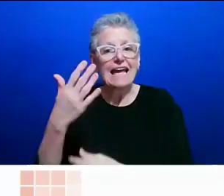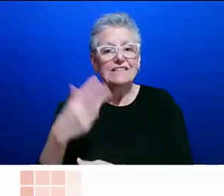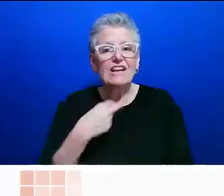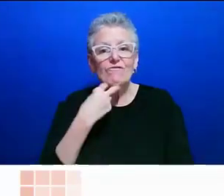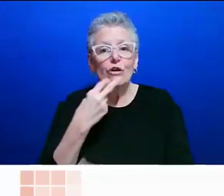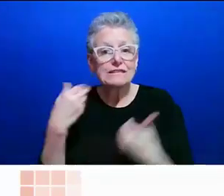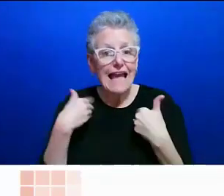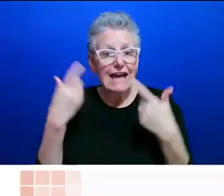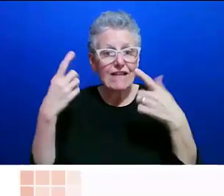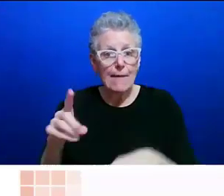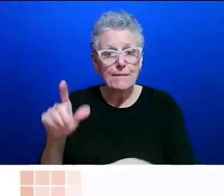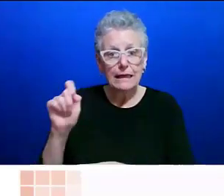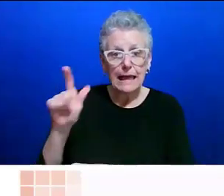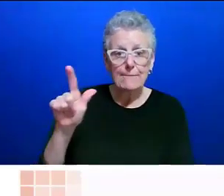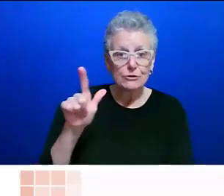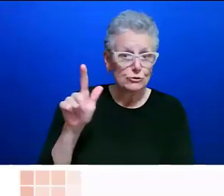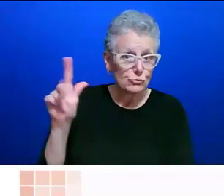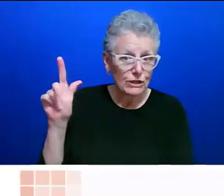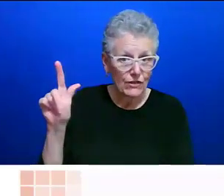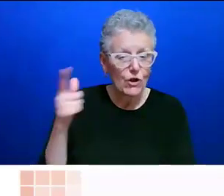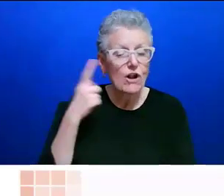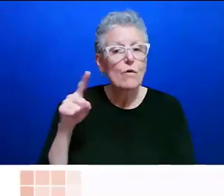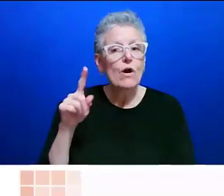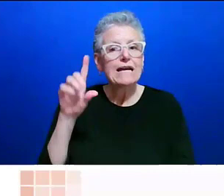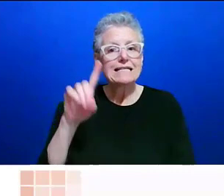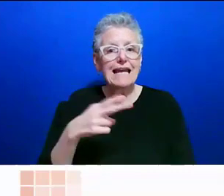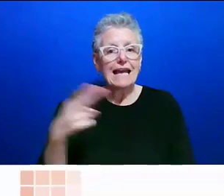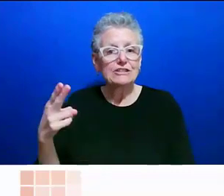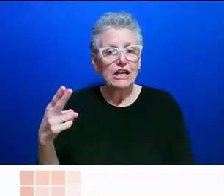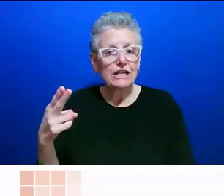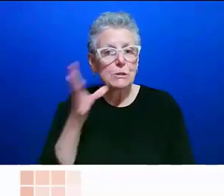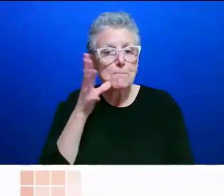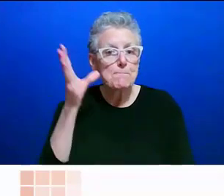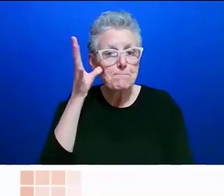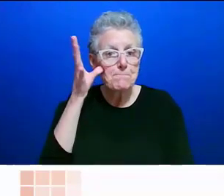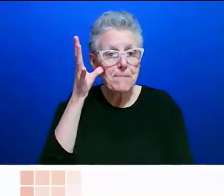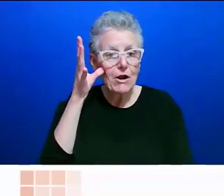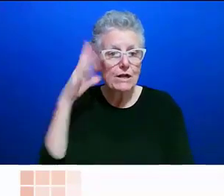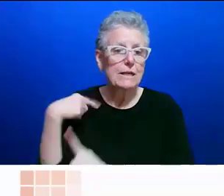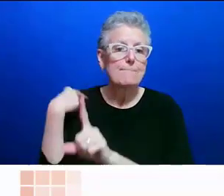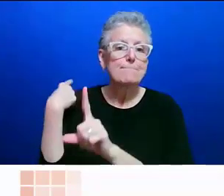on April 23rd for a DHH Parent+ Connection.